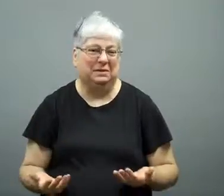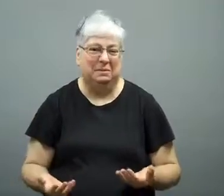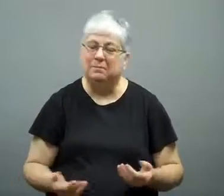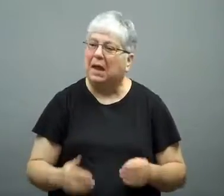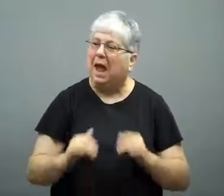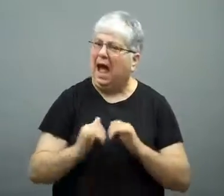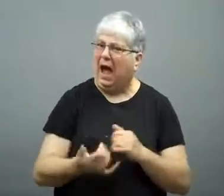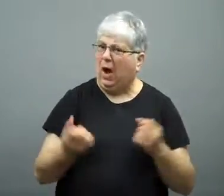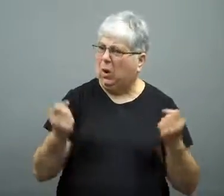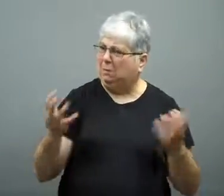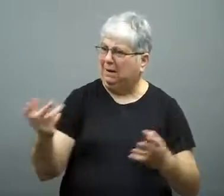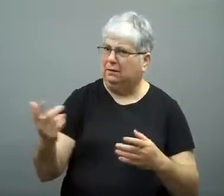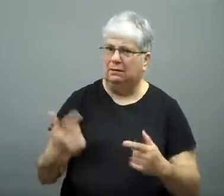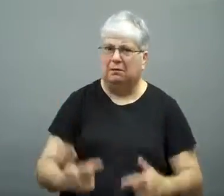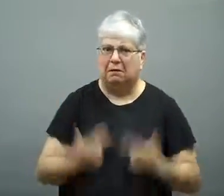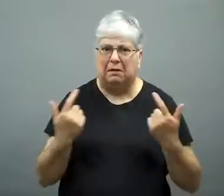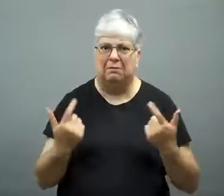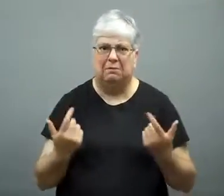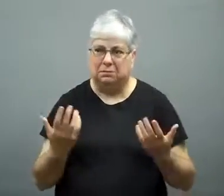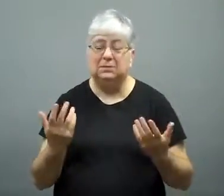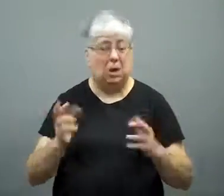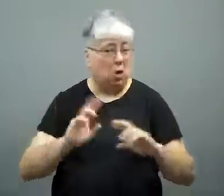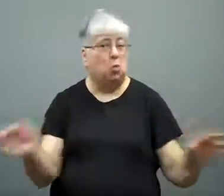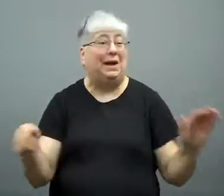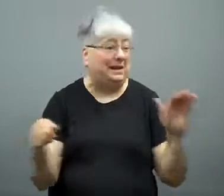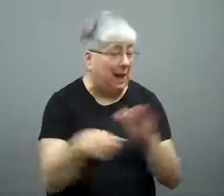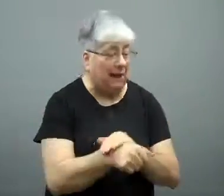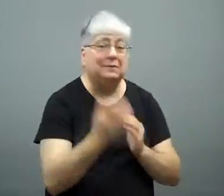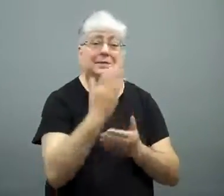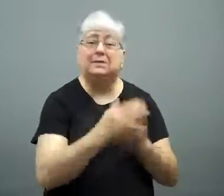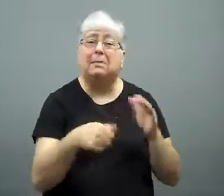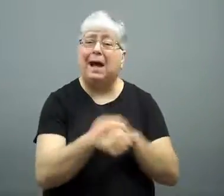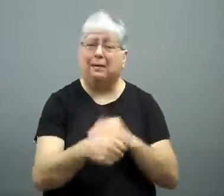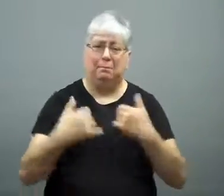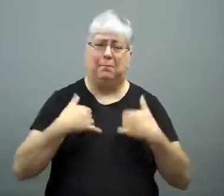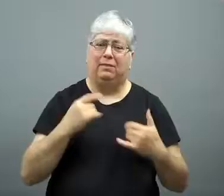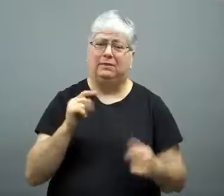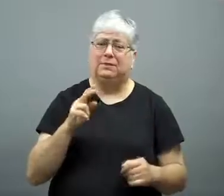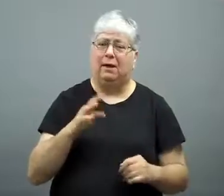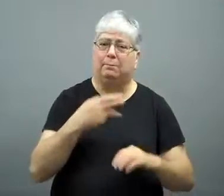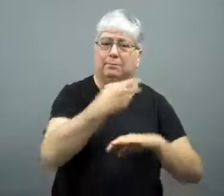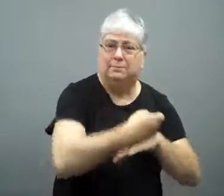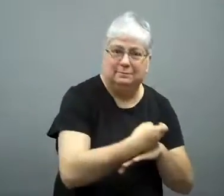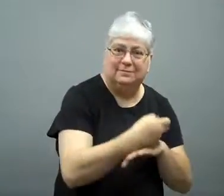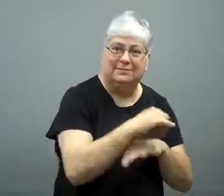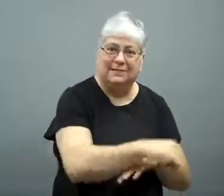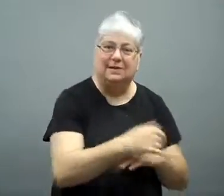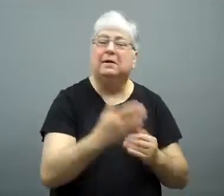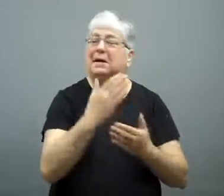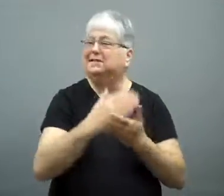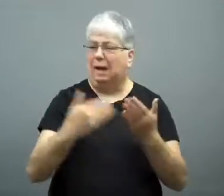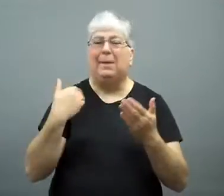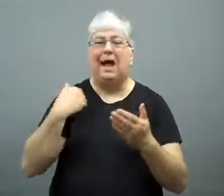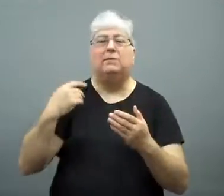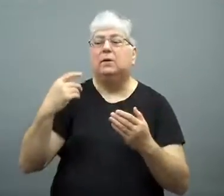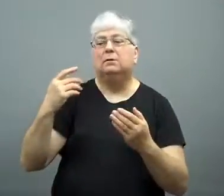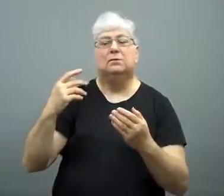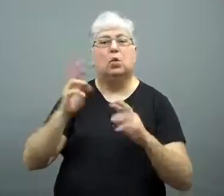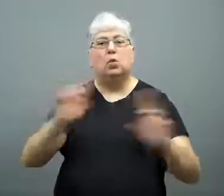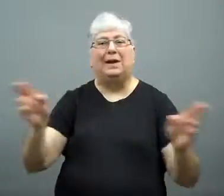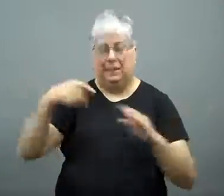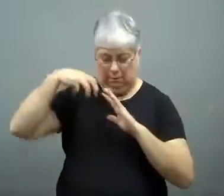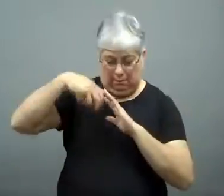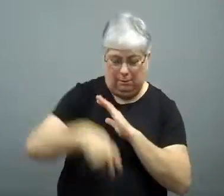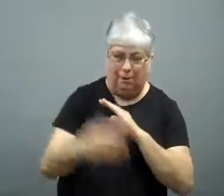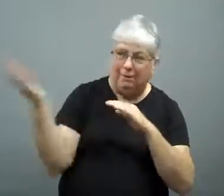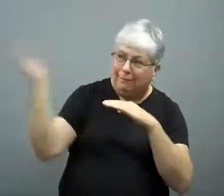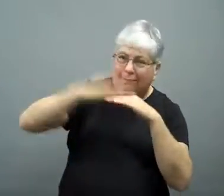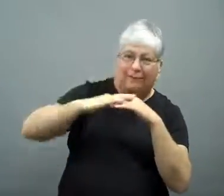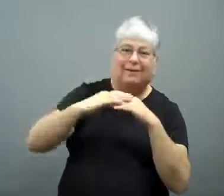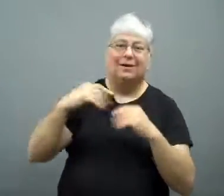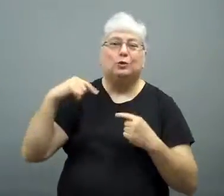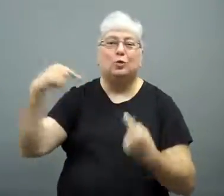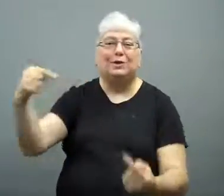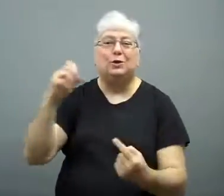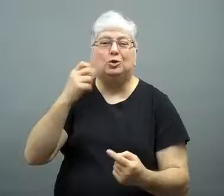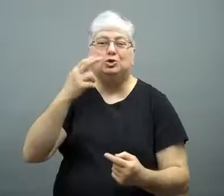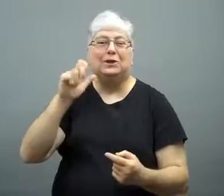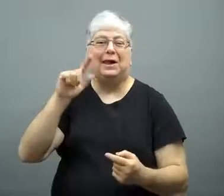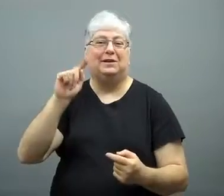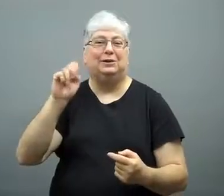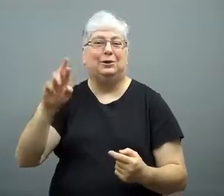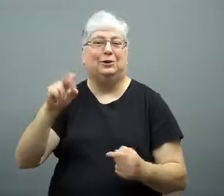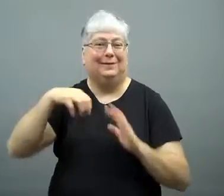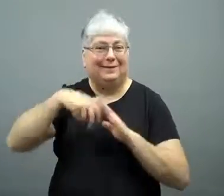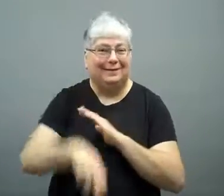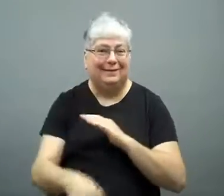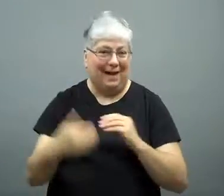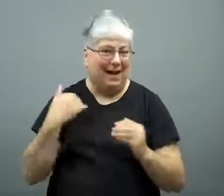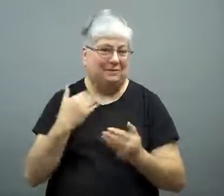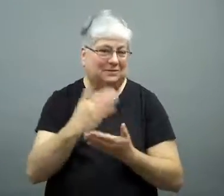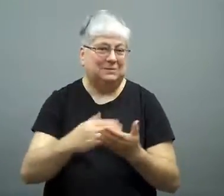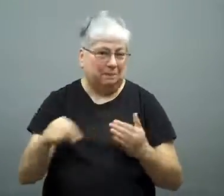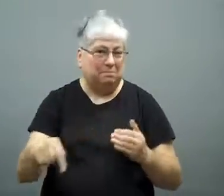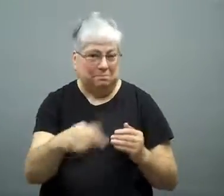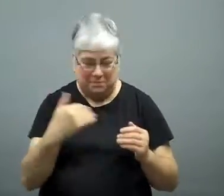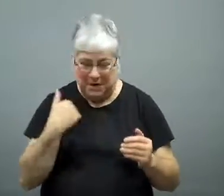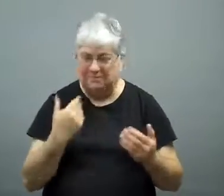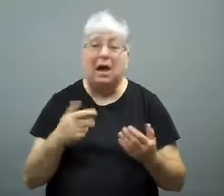Many were able to survive by taking shelter, and some hid in bathtubs.